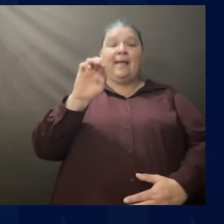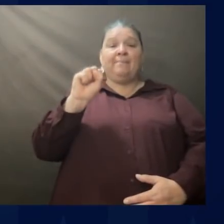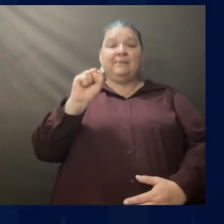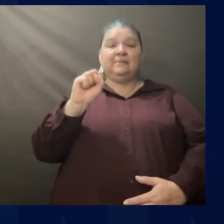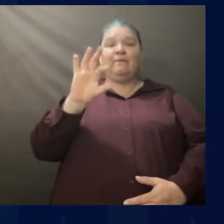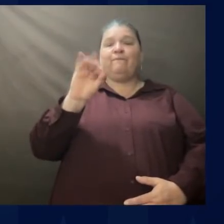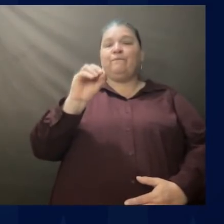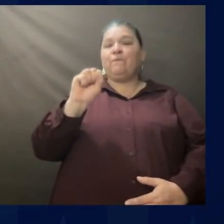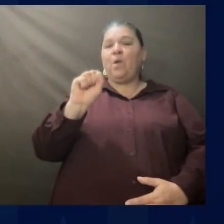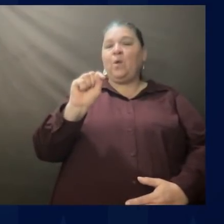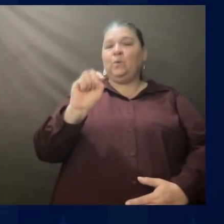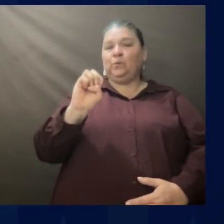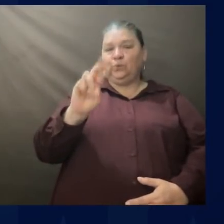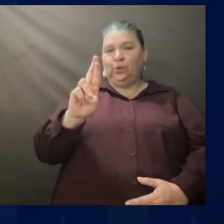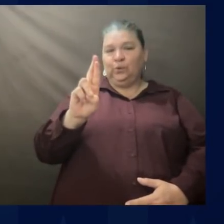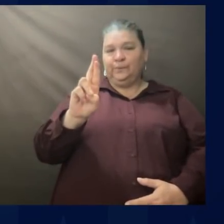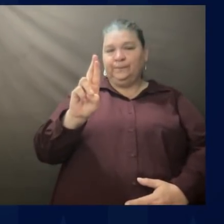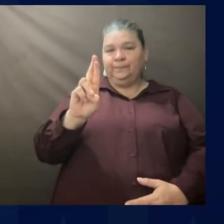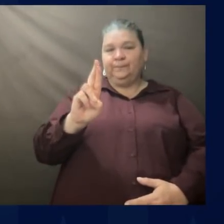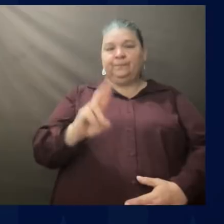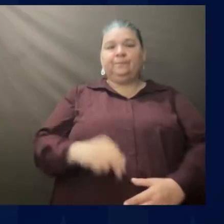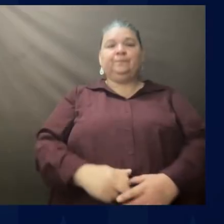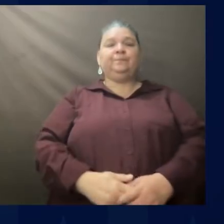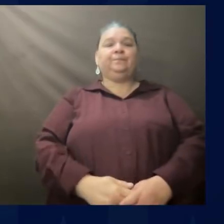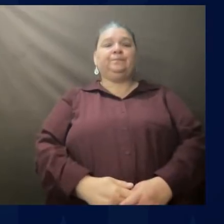and the United States Army Military District of Washington.